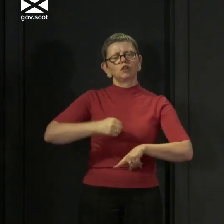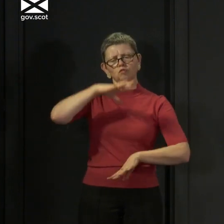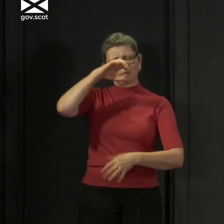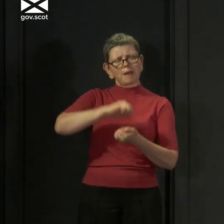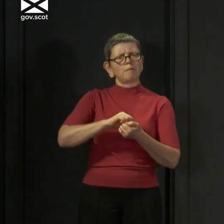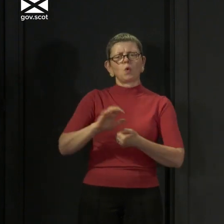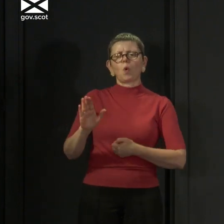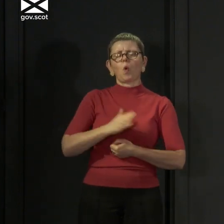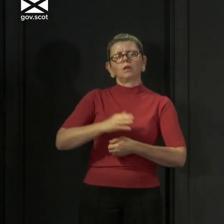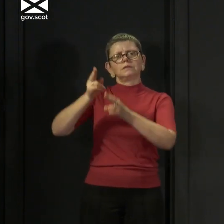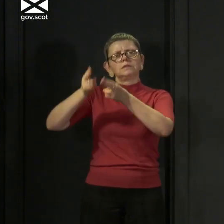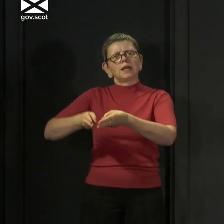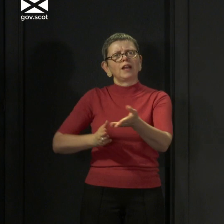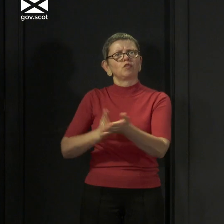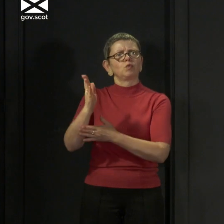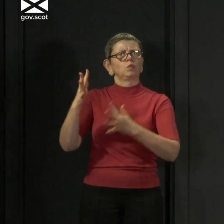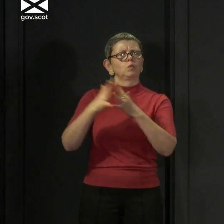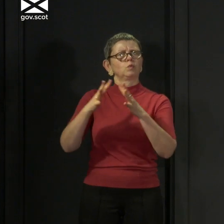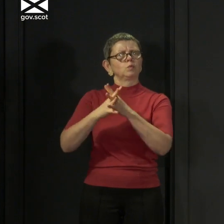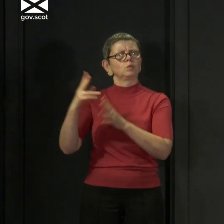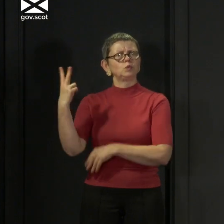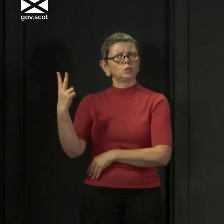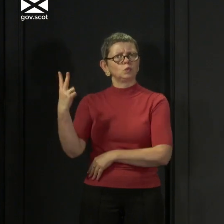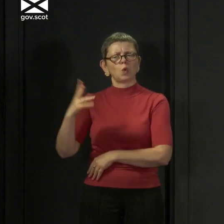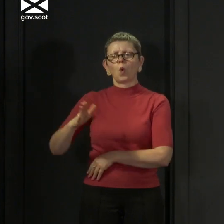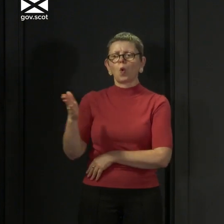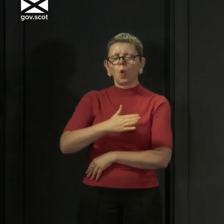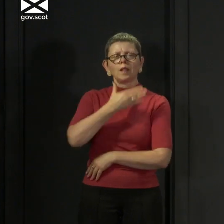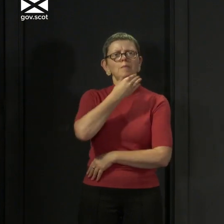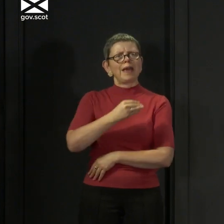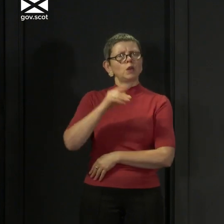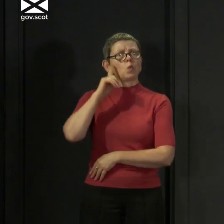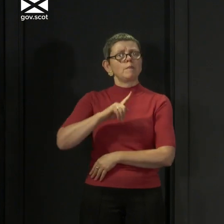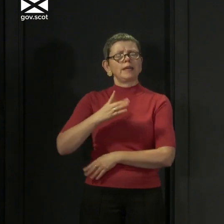during the conflict. We think of all the men and women who served at home and abroad. And